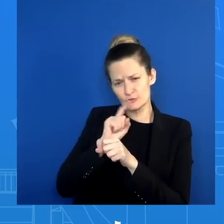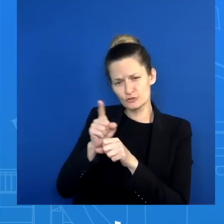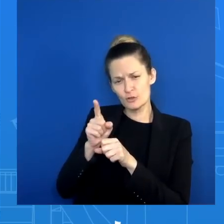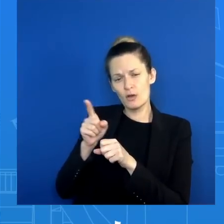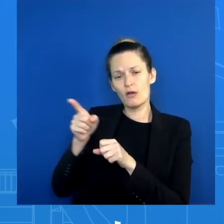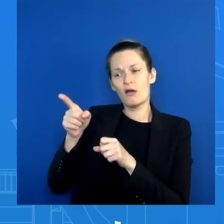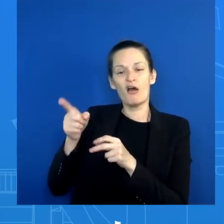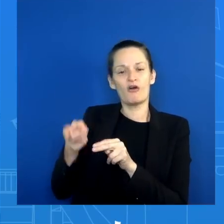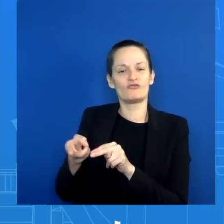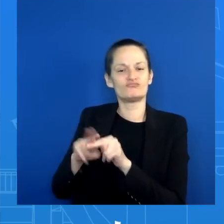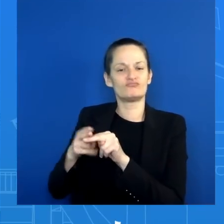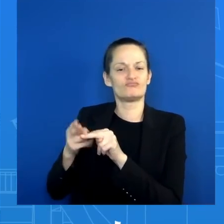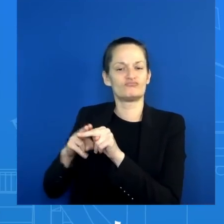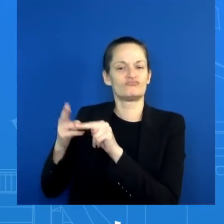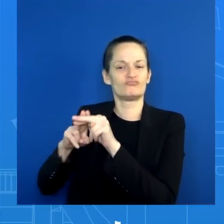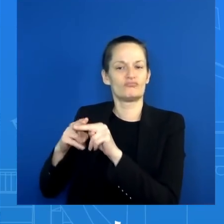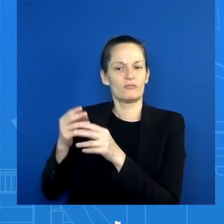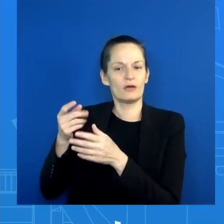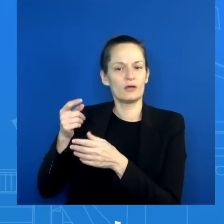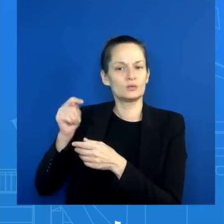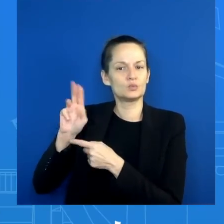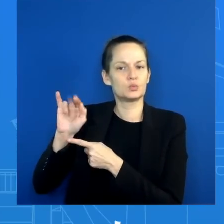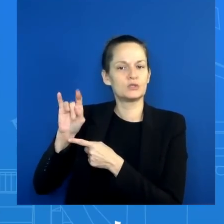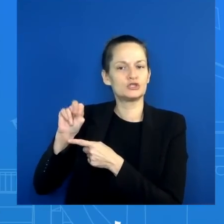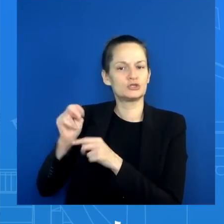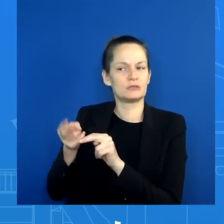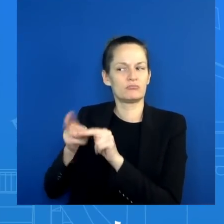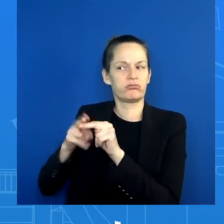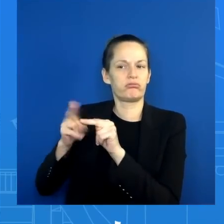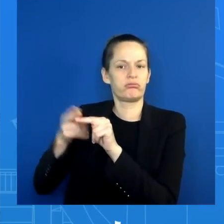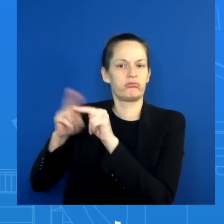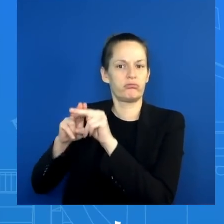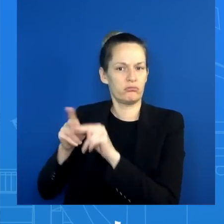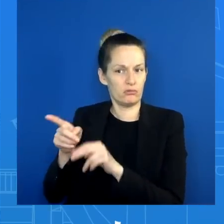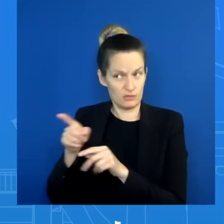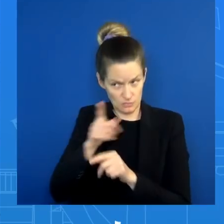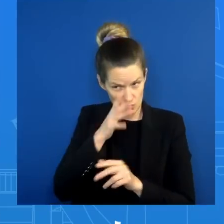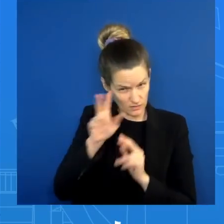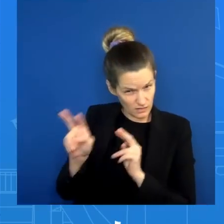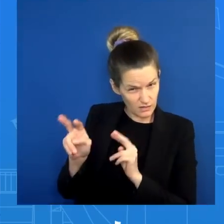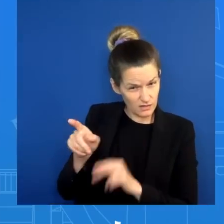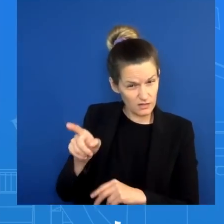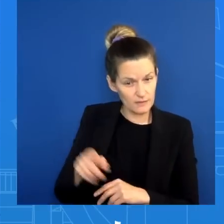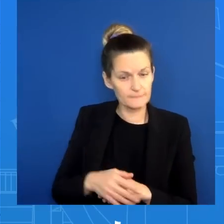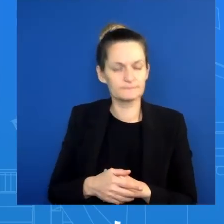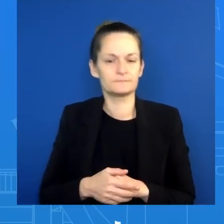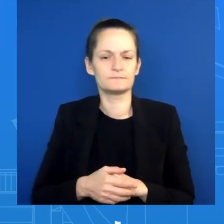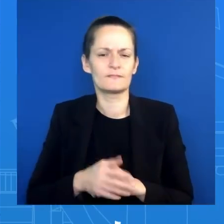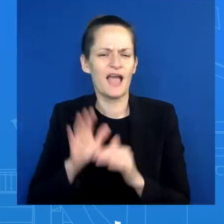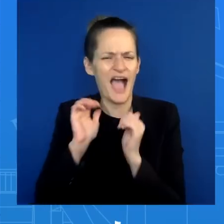To lessen the burden for future students for. The next generation. Ms. Jean-Pierre: So the actions the president